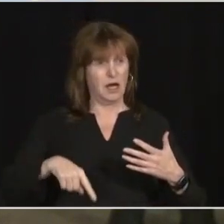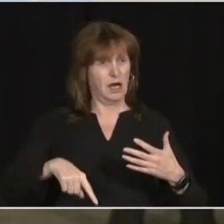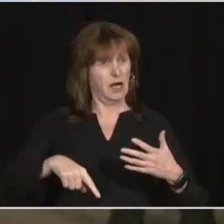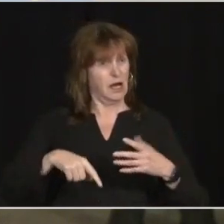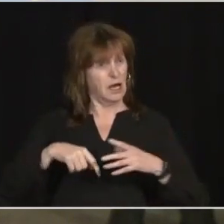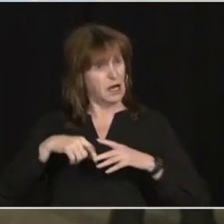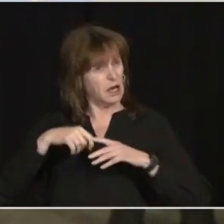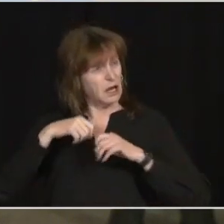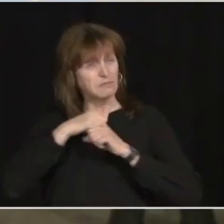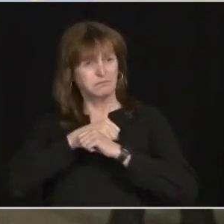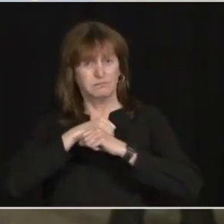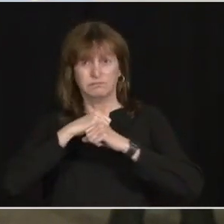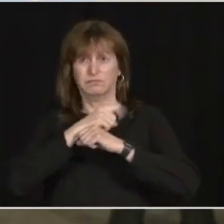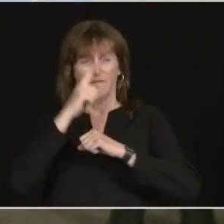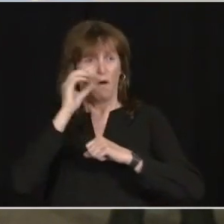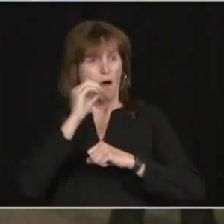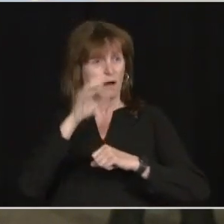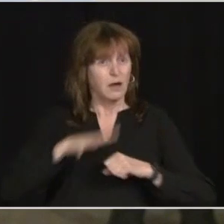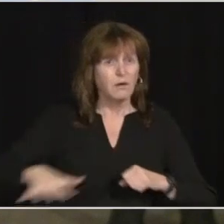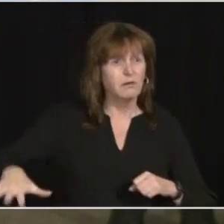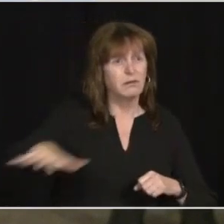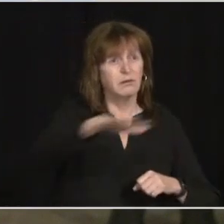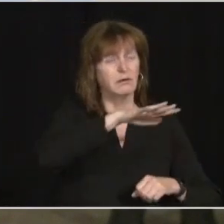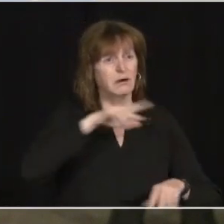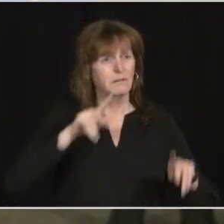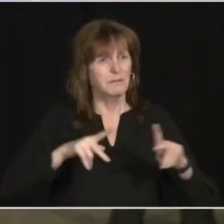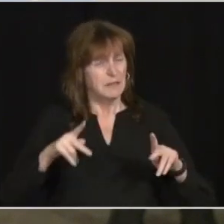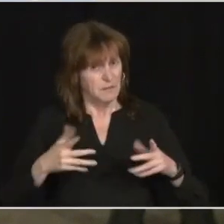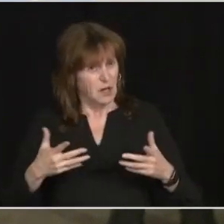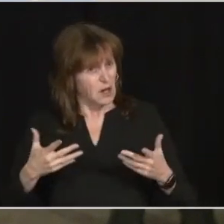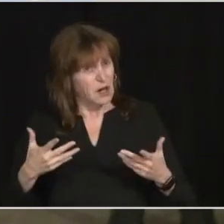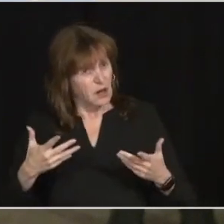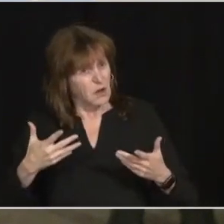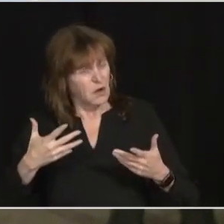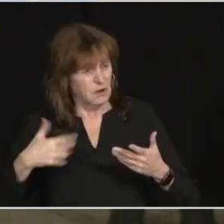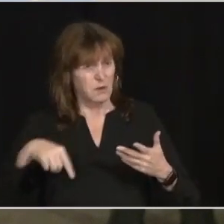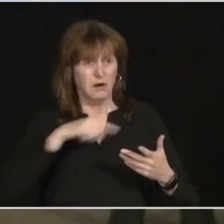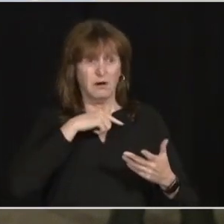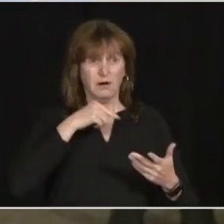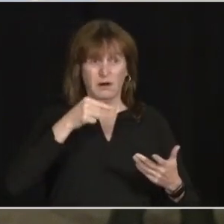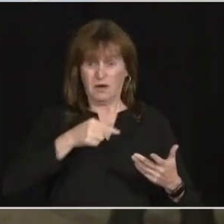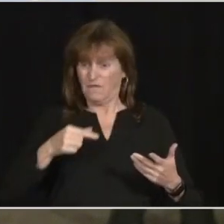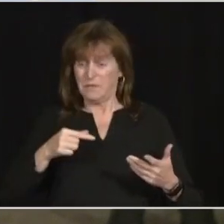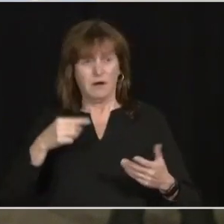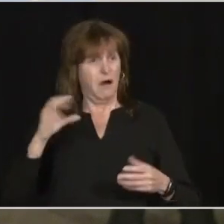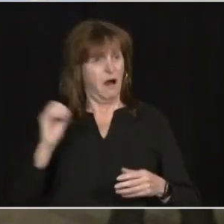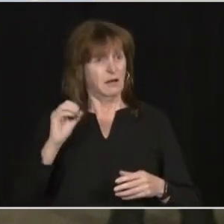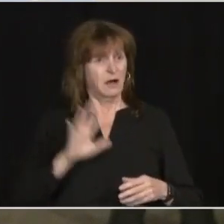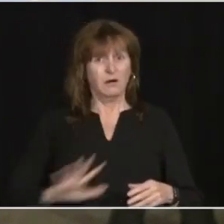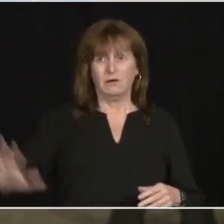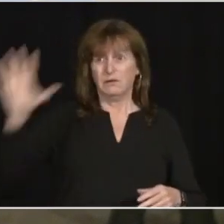government, as a province, and as a people. 14.5 million people in Ontario